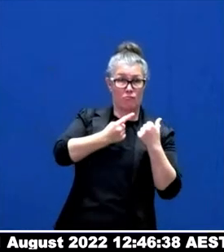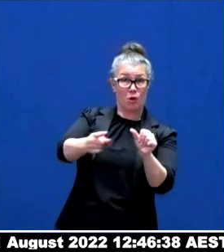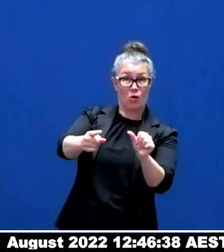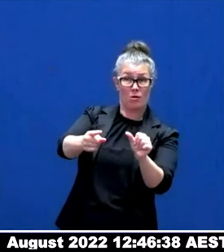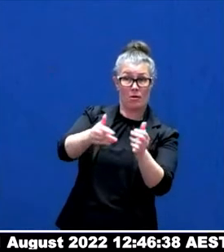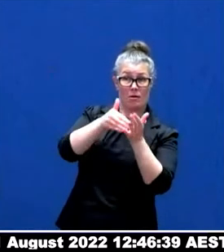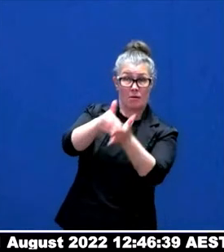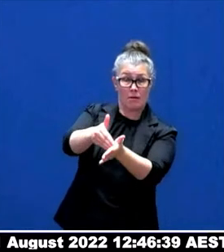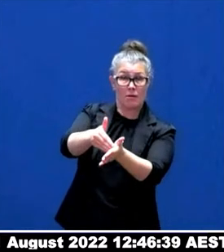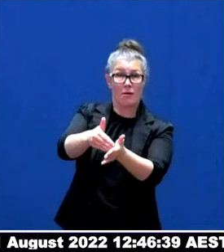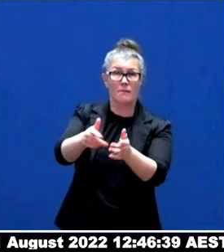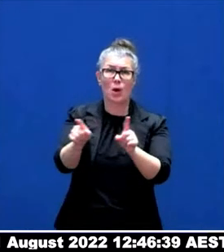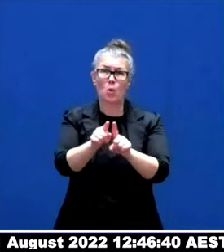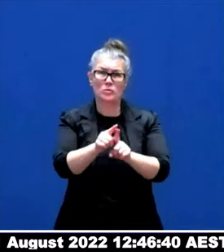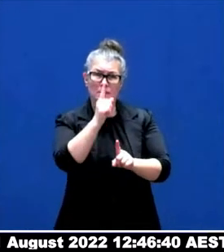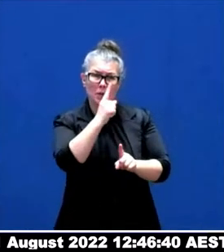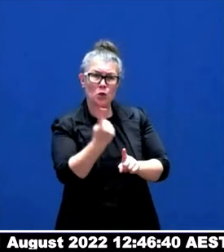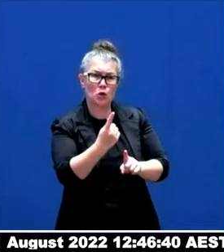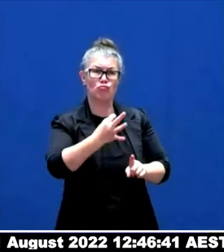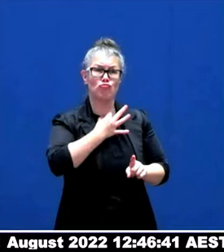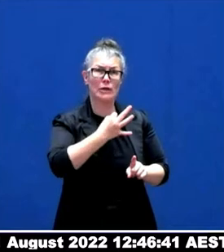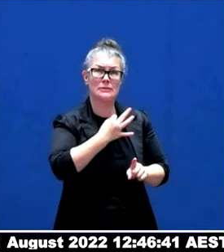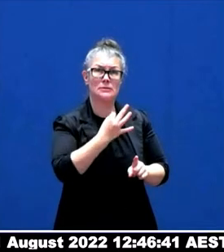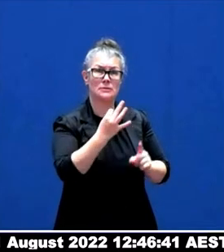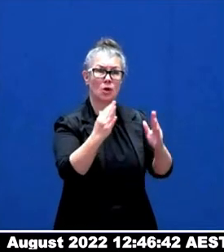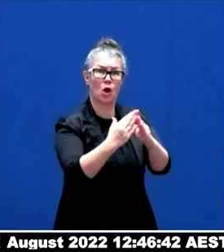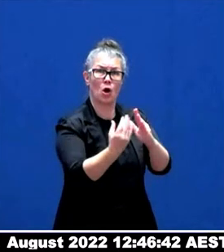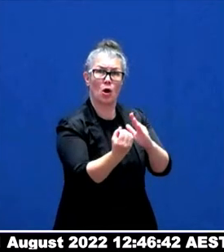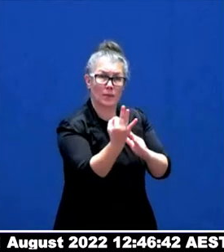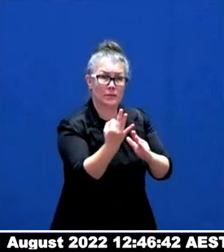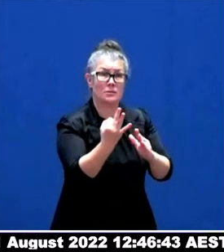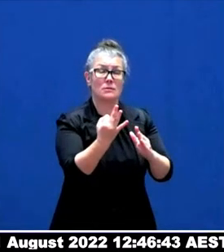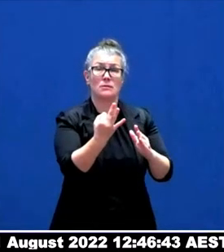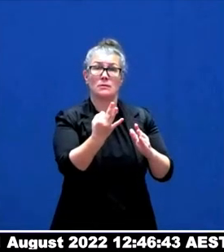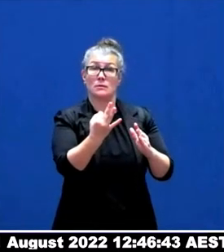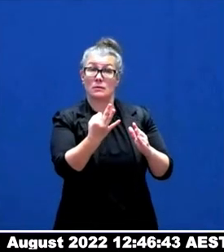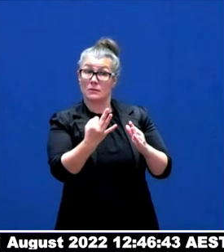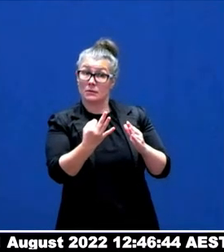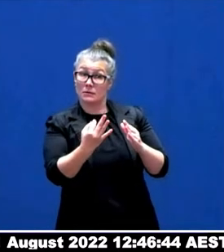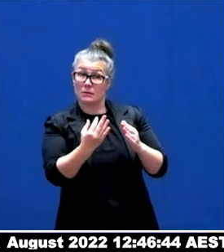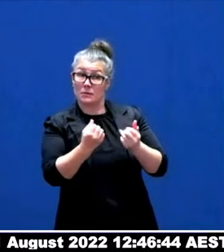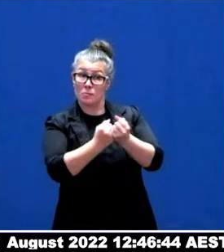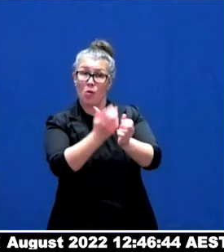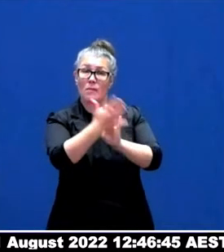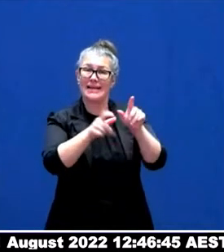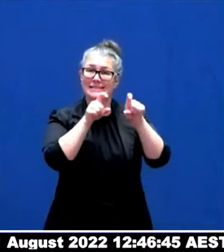who may have been on the risk of homelessness, to stay in their accommodation, then it can be done quickly, can't it?